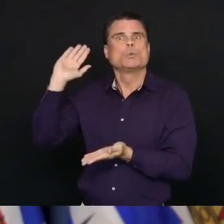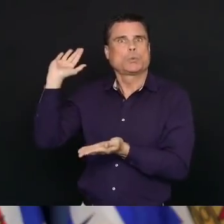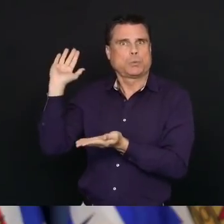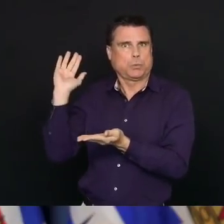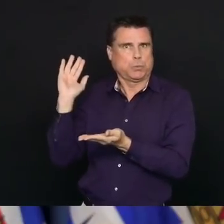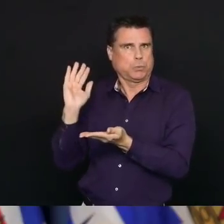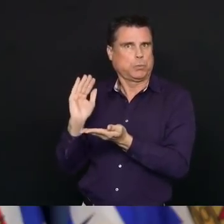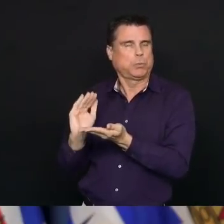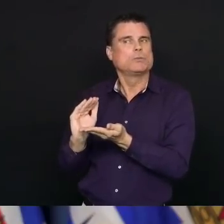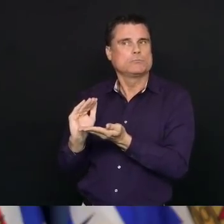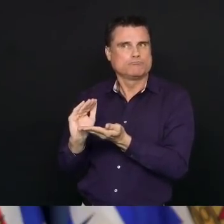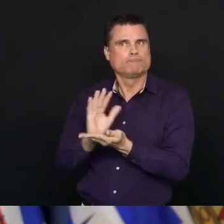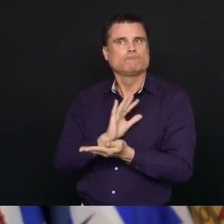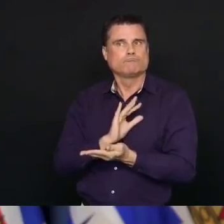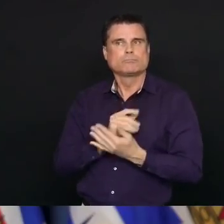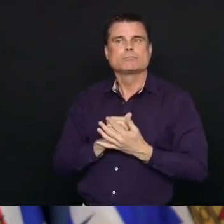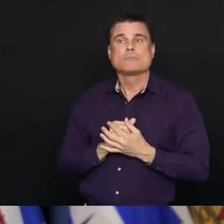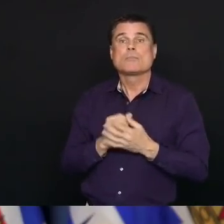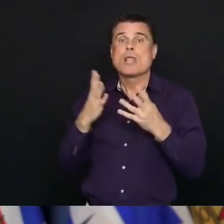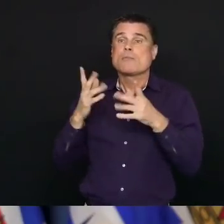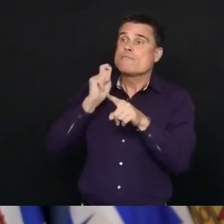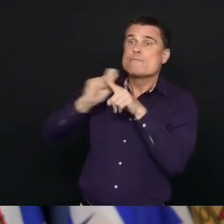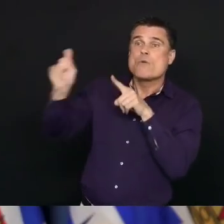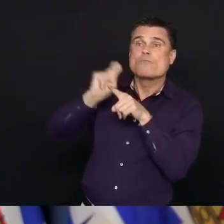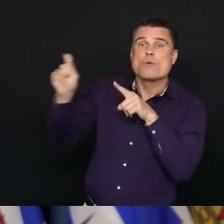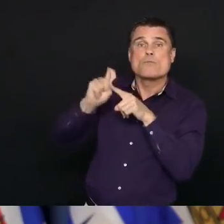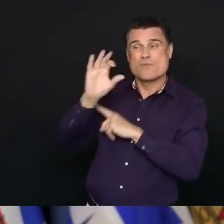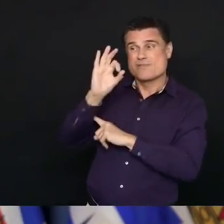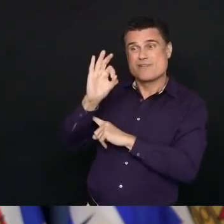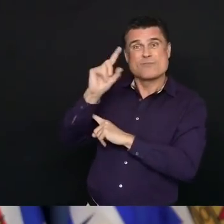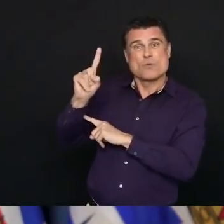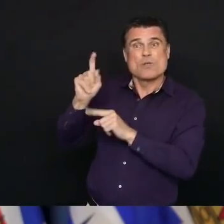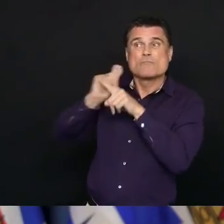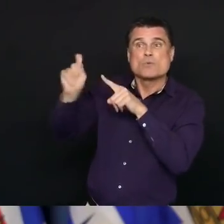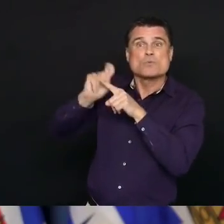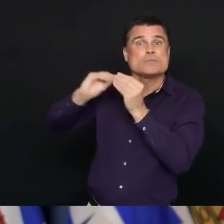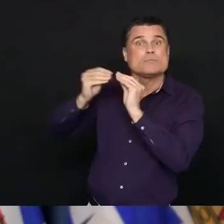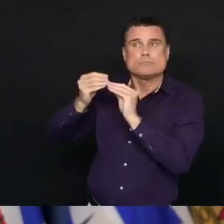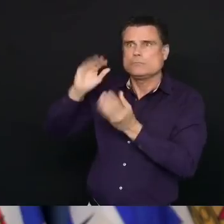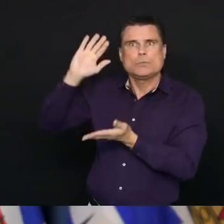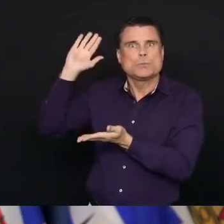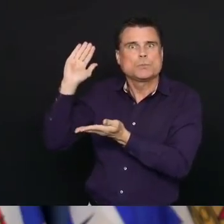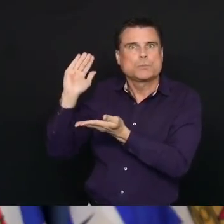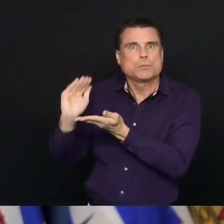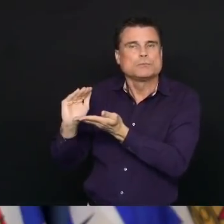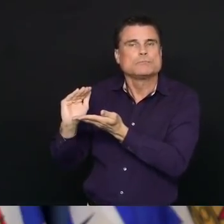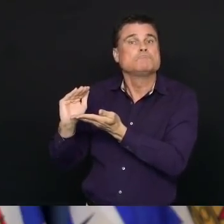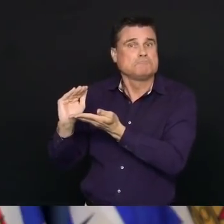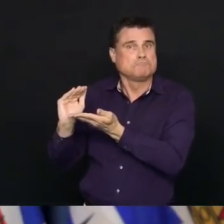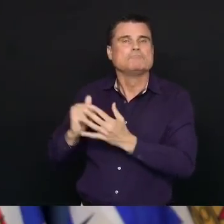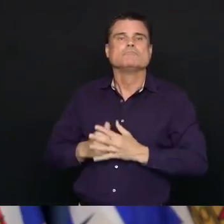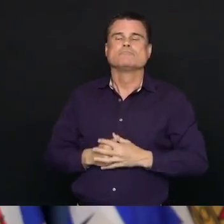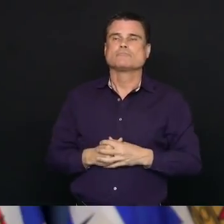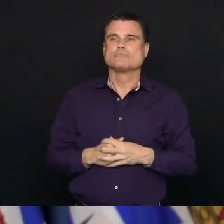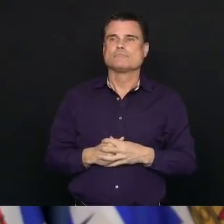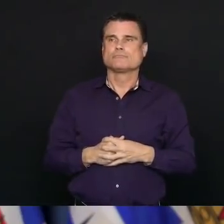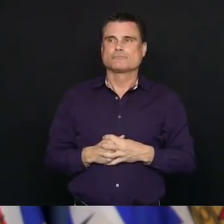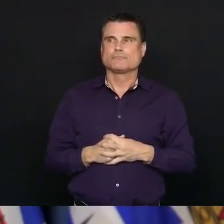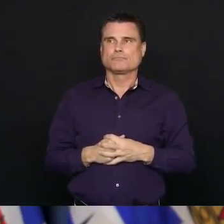day of 6559. And we had 300 fewer ambulance callouts yesterday. In a typical day we see is somewhat of a reduction of